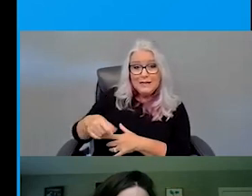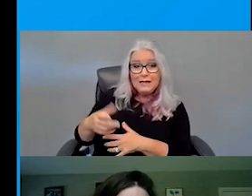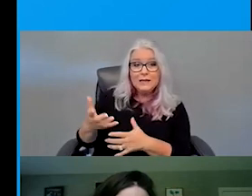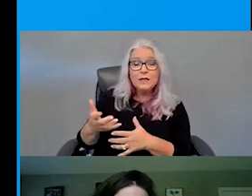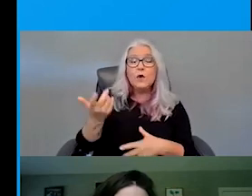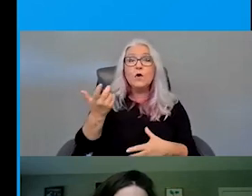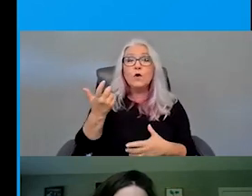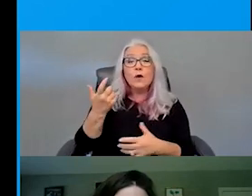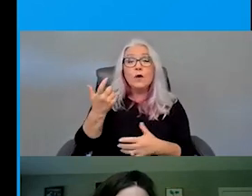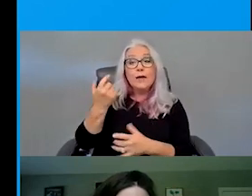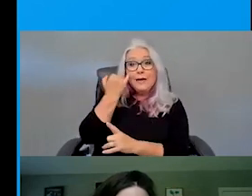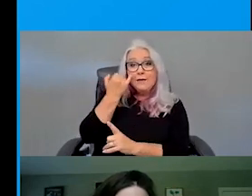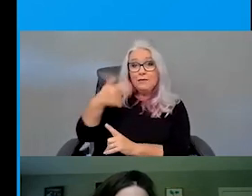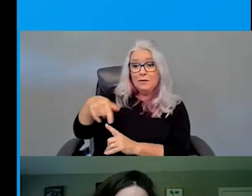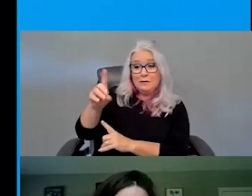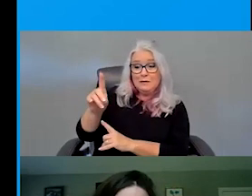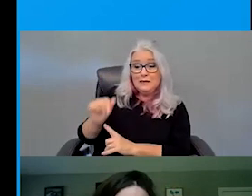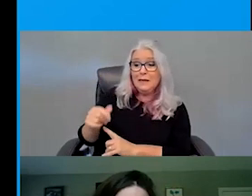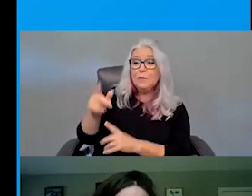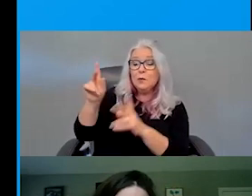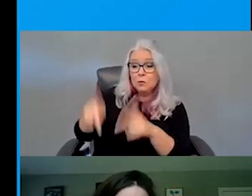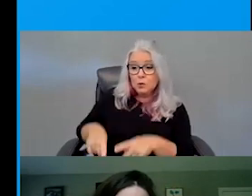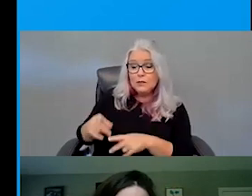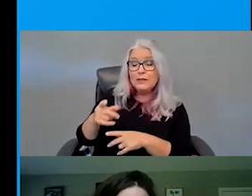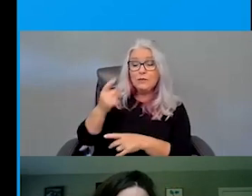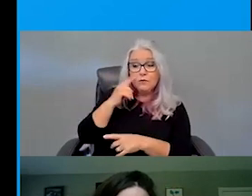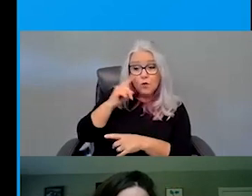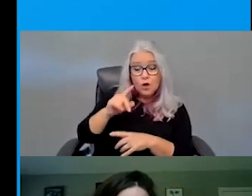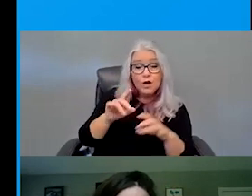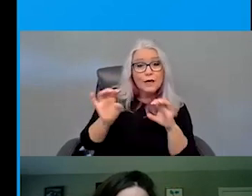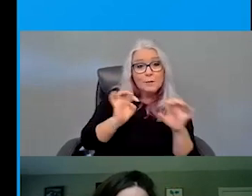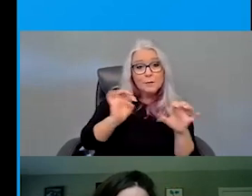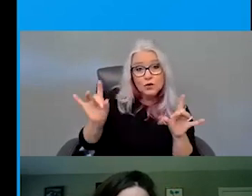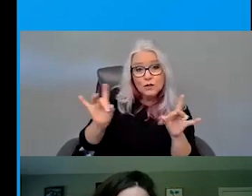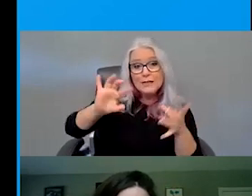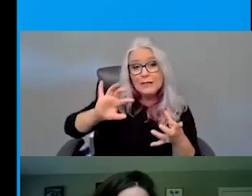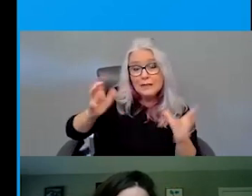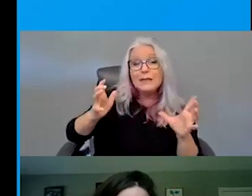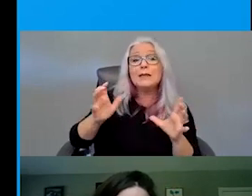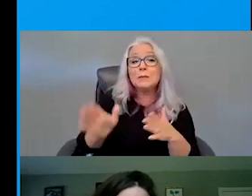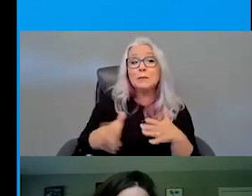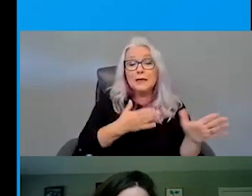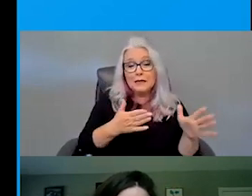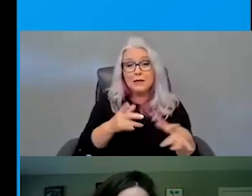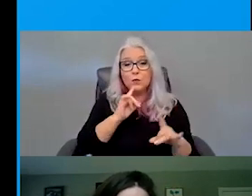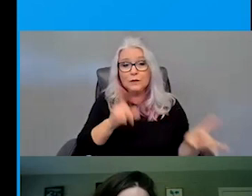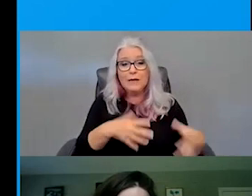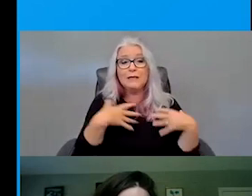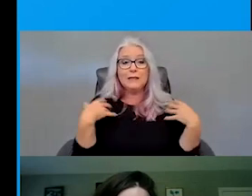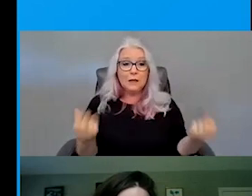what is someone in need of specific to again emergency planning and preparedness response and recovery? Durable medical equipment and